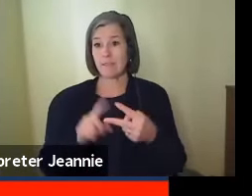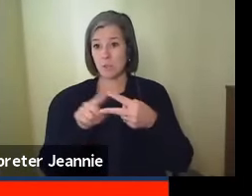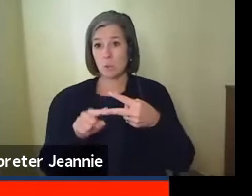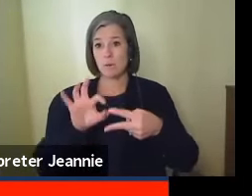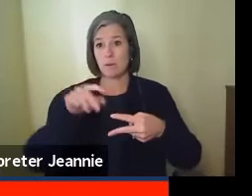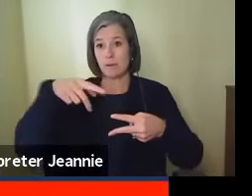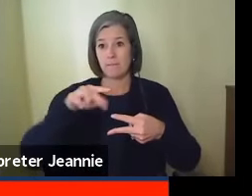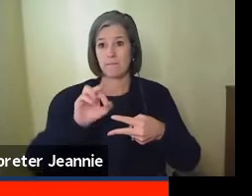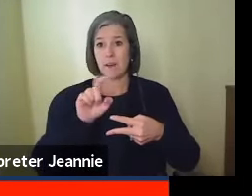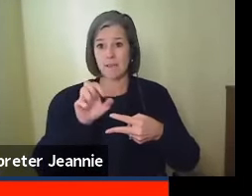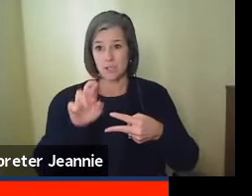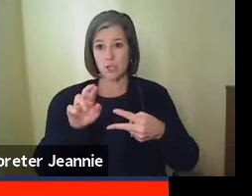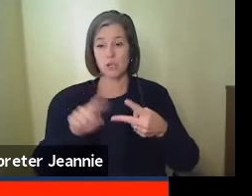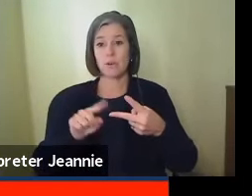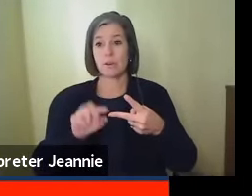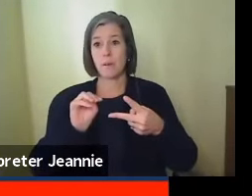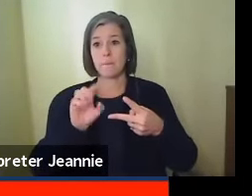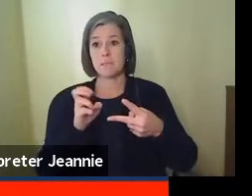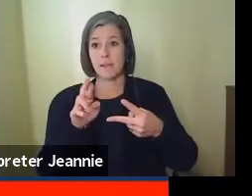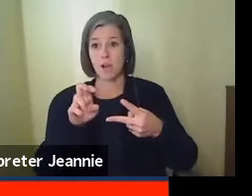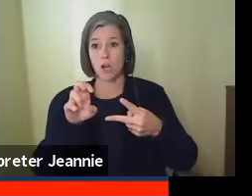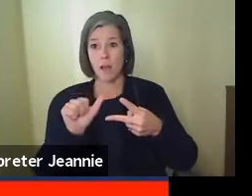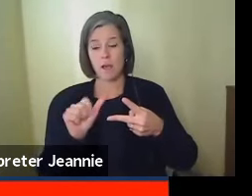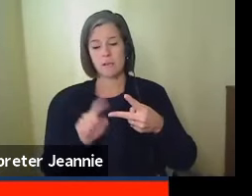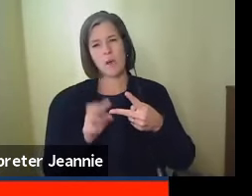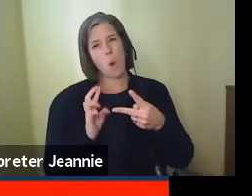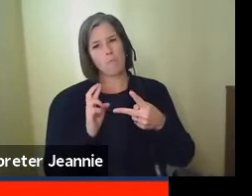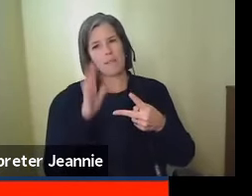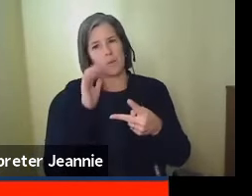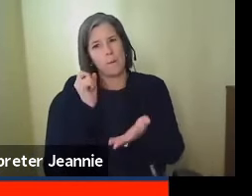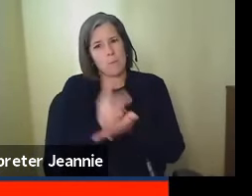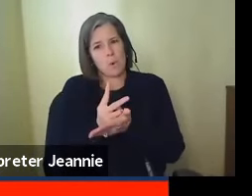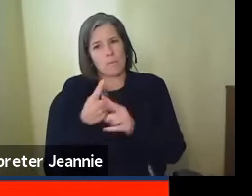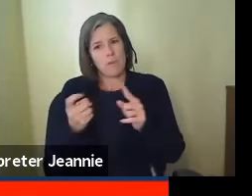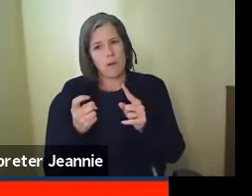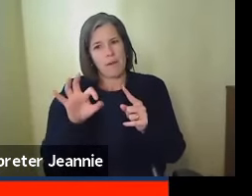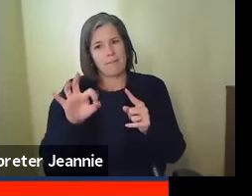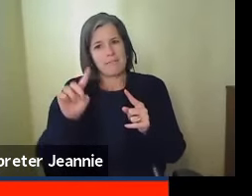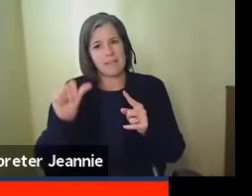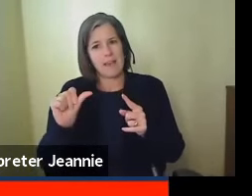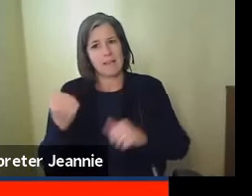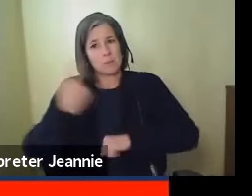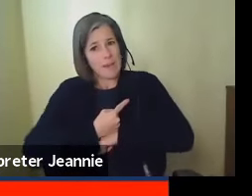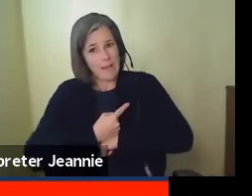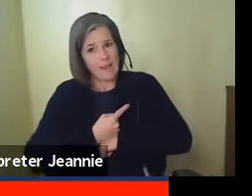Moderna which should receive FDA EUA approval today, we are probably going to be about halfway